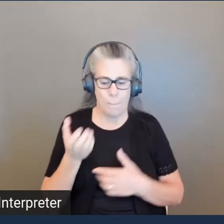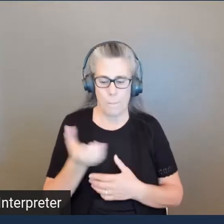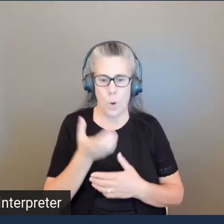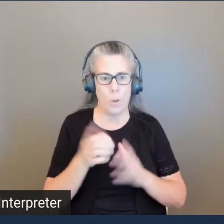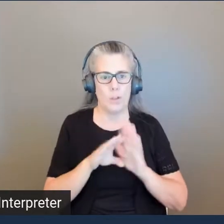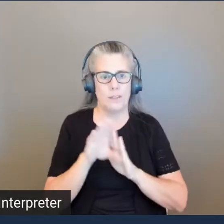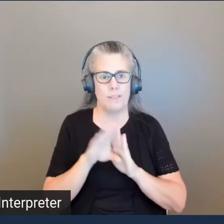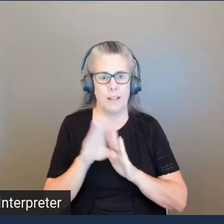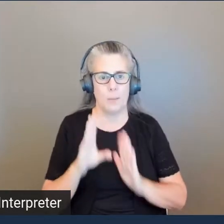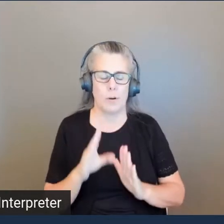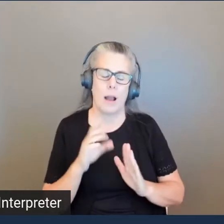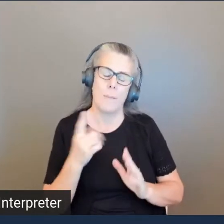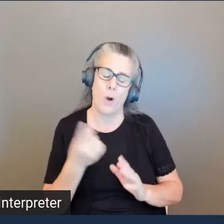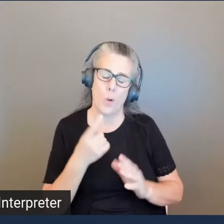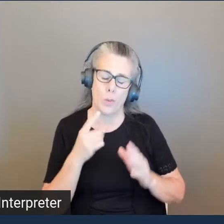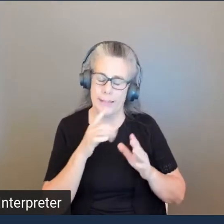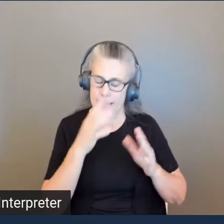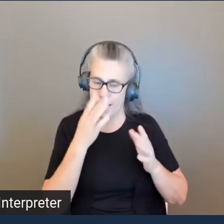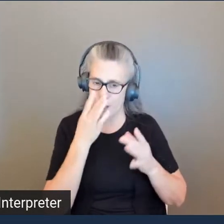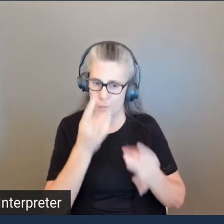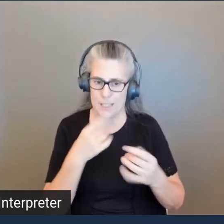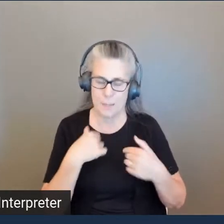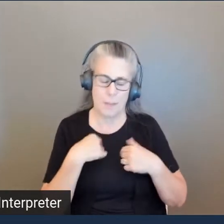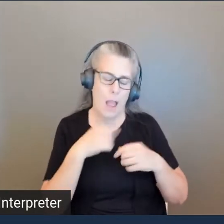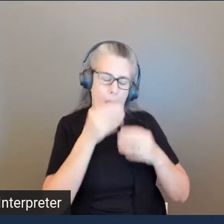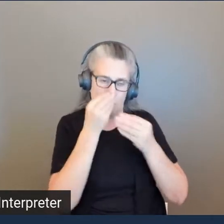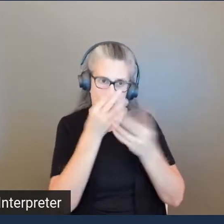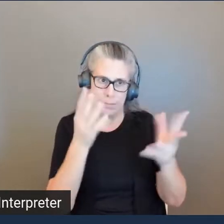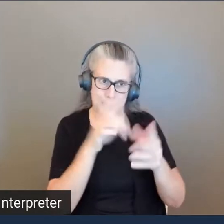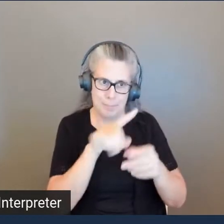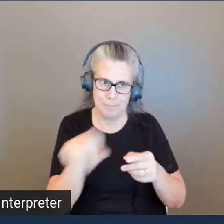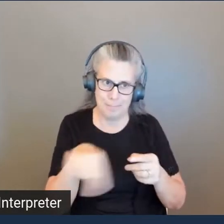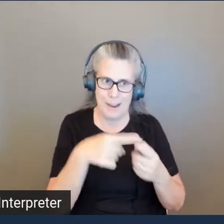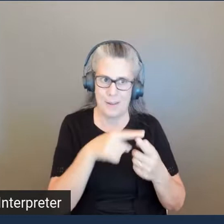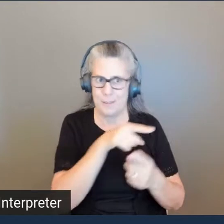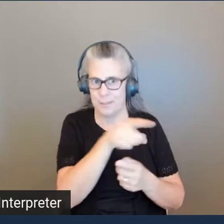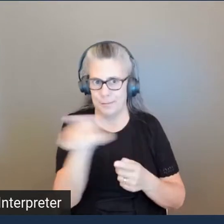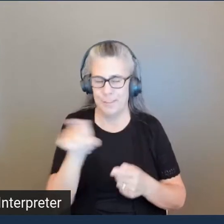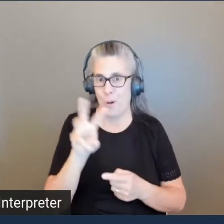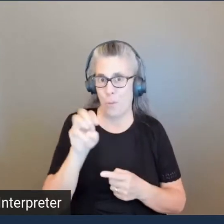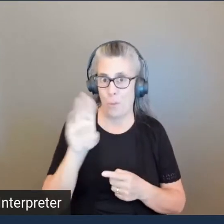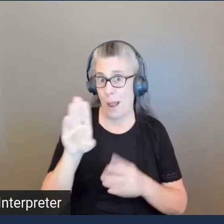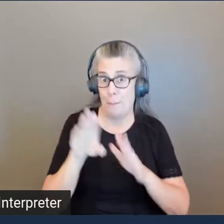I'm sorry, I'm sorry about developers. But I'm only interested in me. Absolutely.